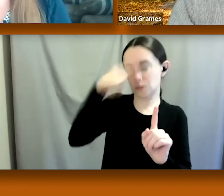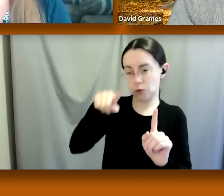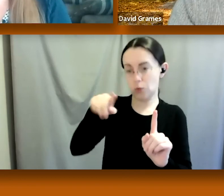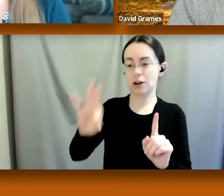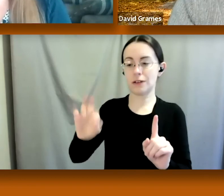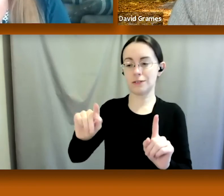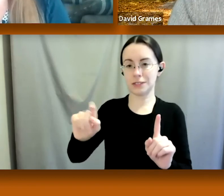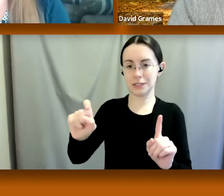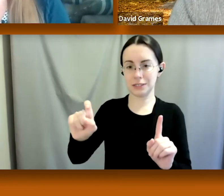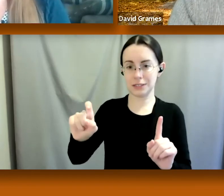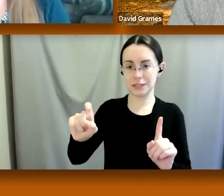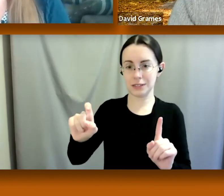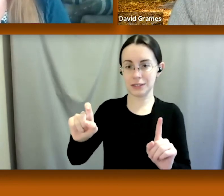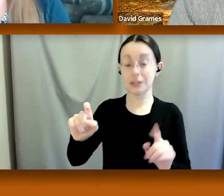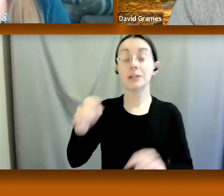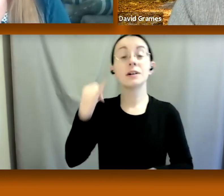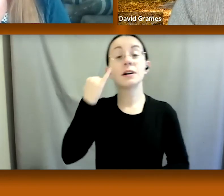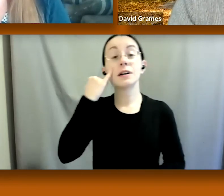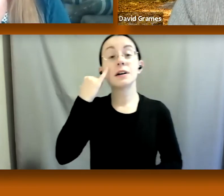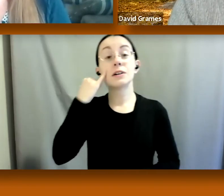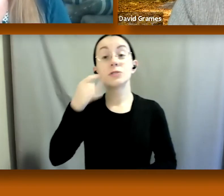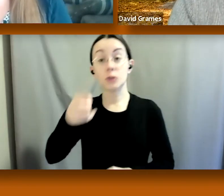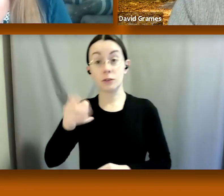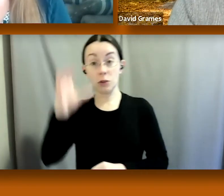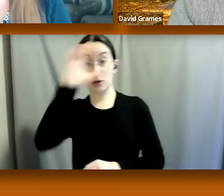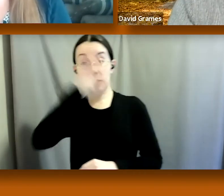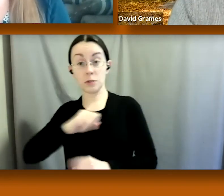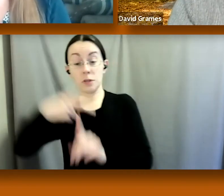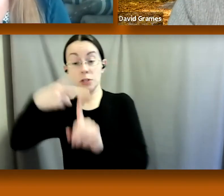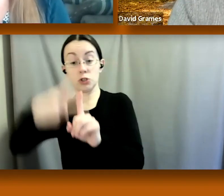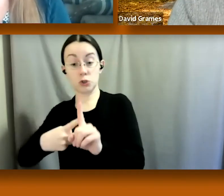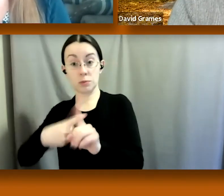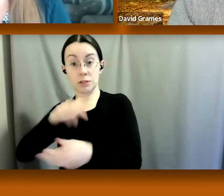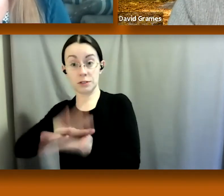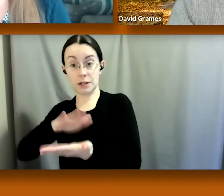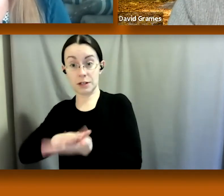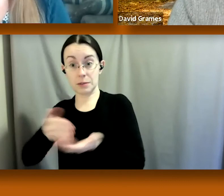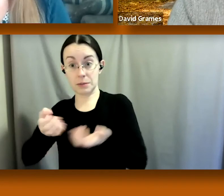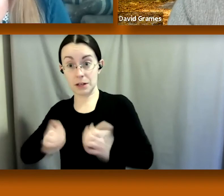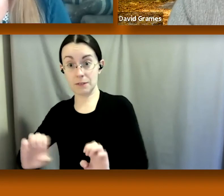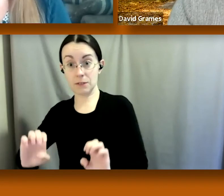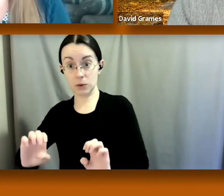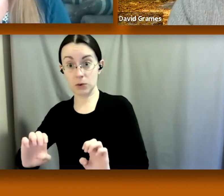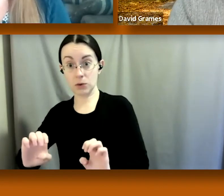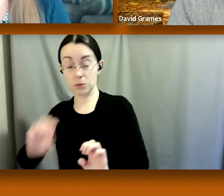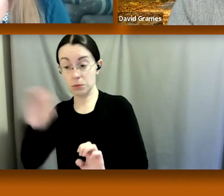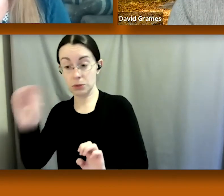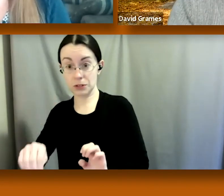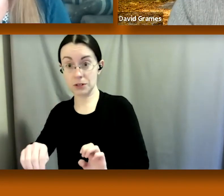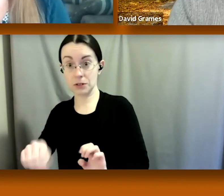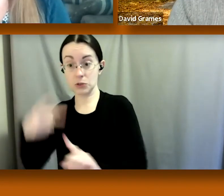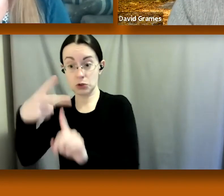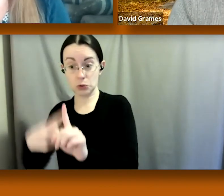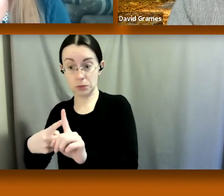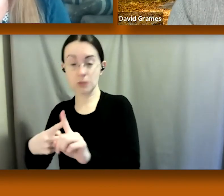two months academic effort, it's gonna be 179 times two months.